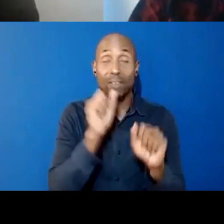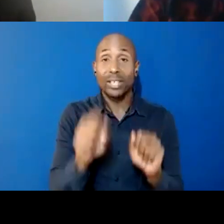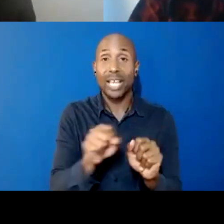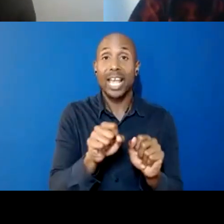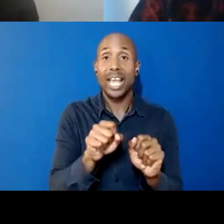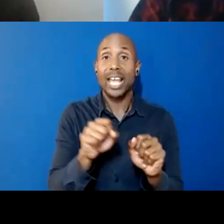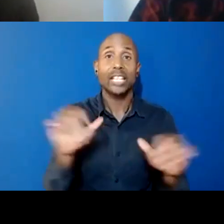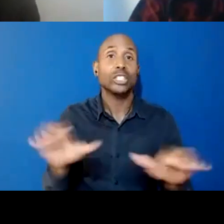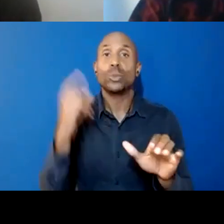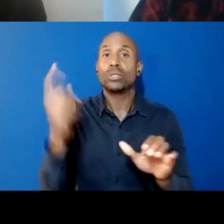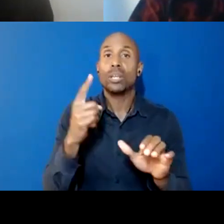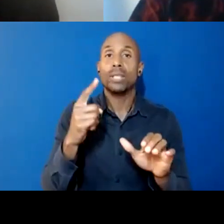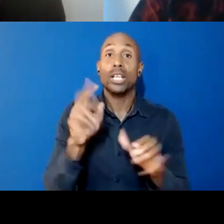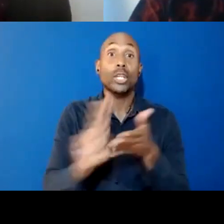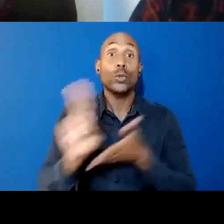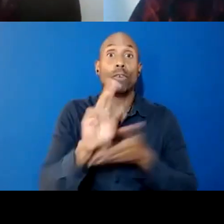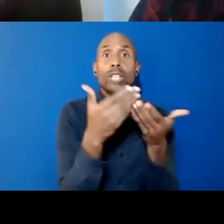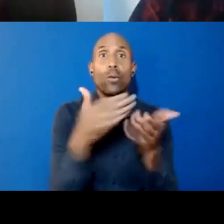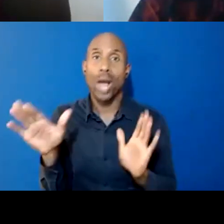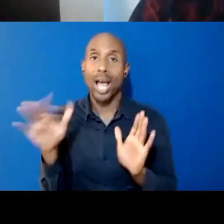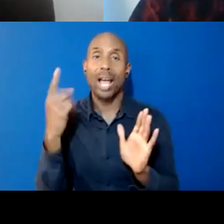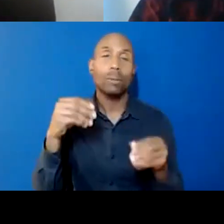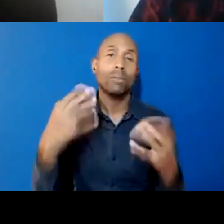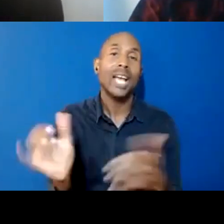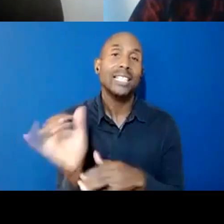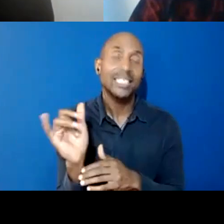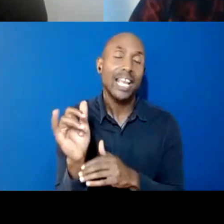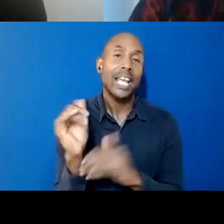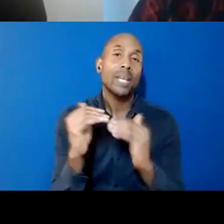in order to provide the same level of programming.